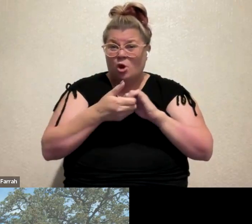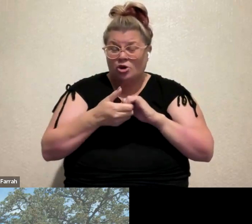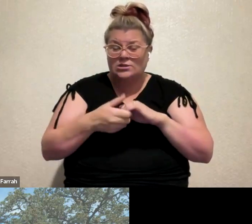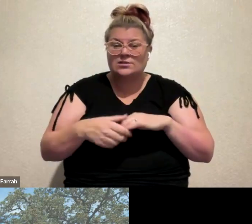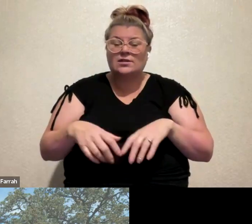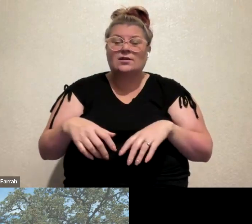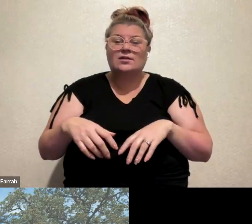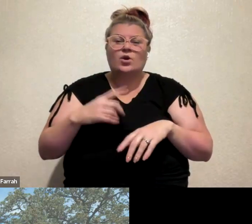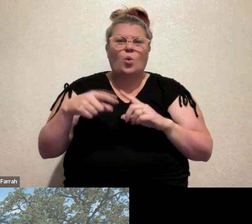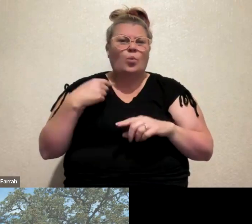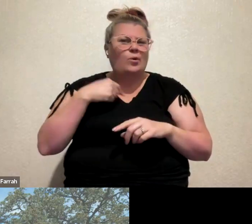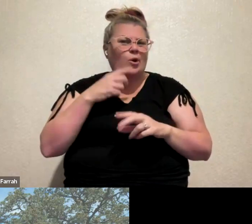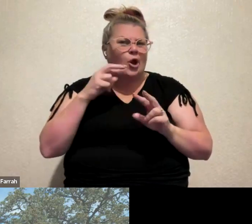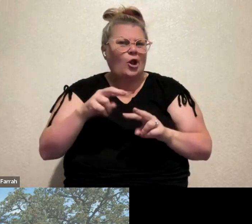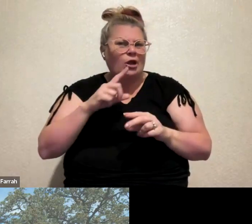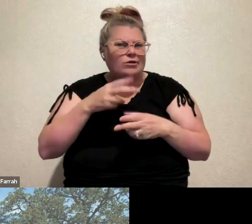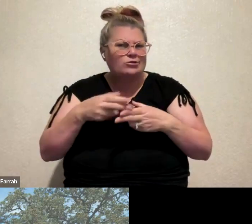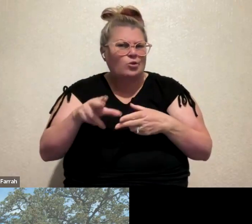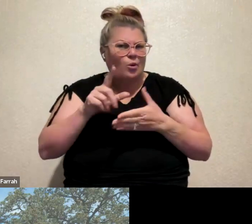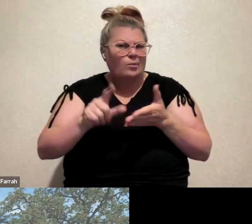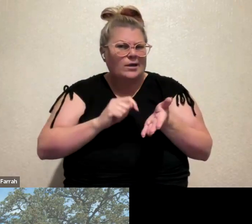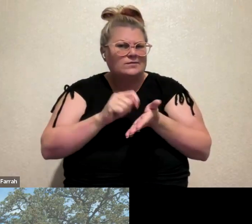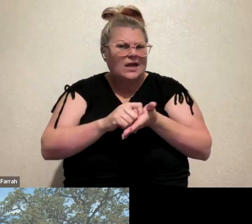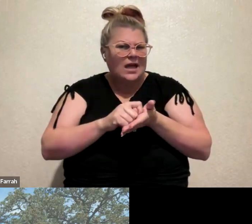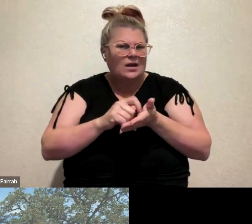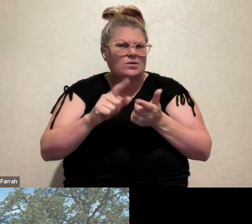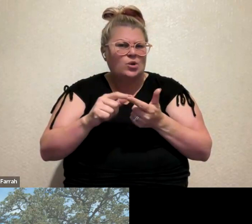when we're looking at really short periods of time to digest a lot of information at a